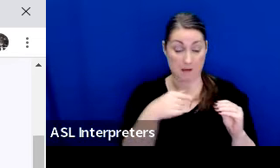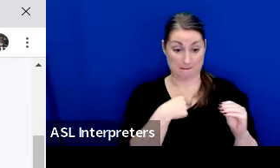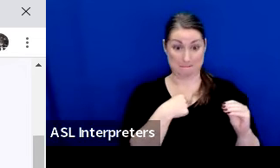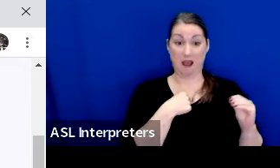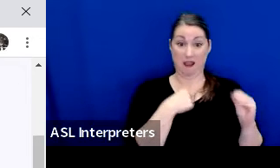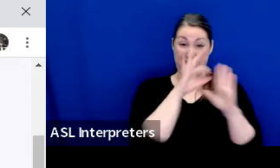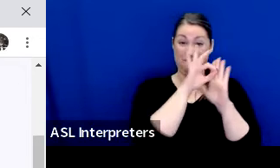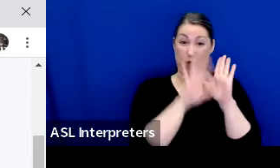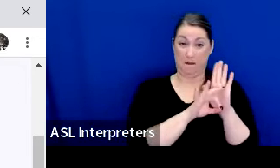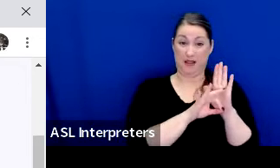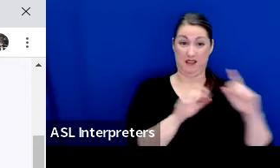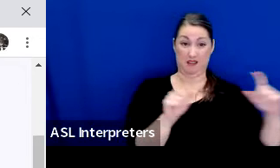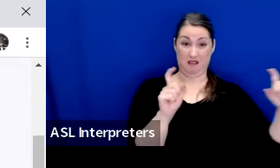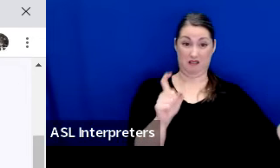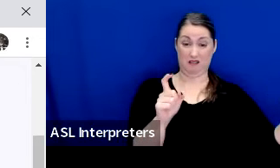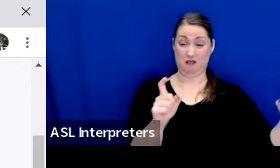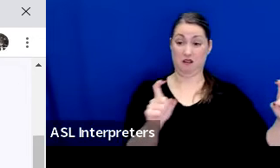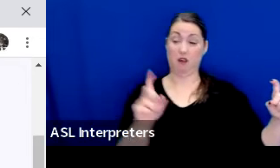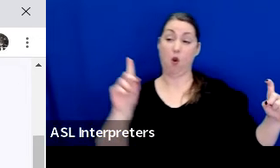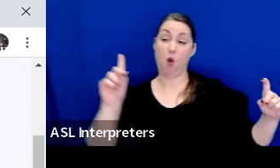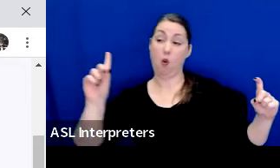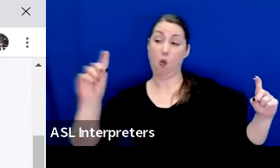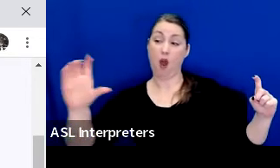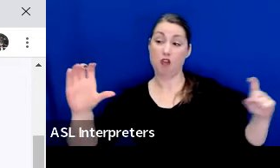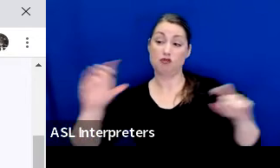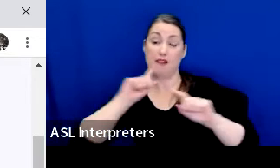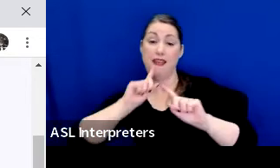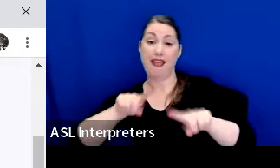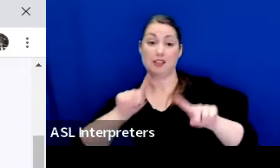Give the same answer within like five decimal places as plugging